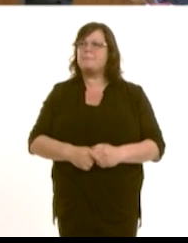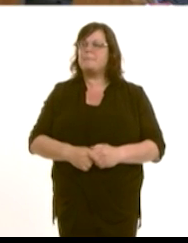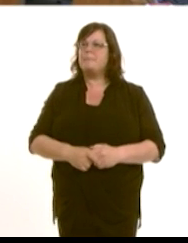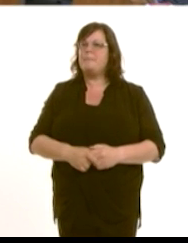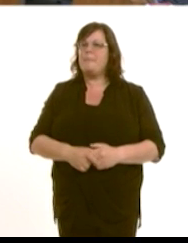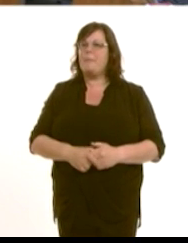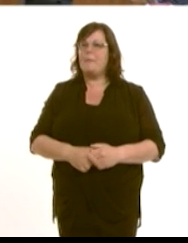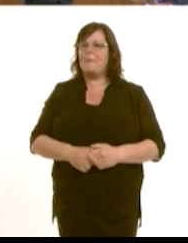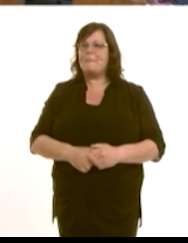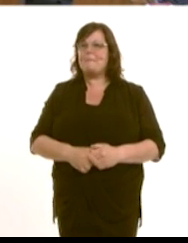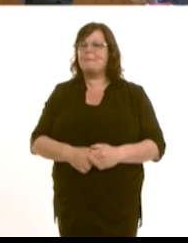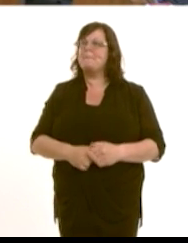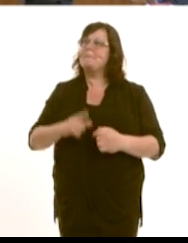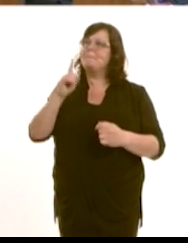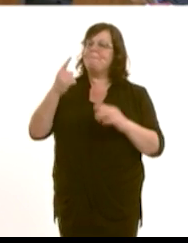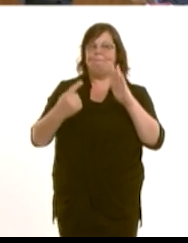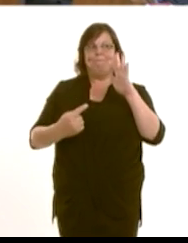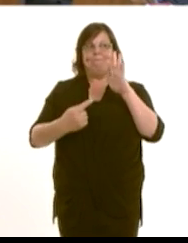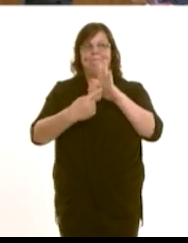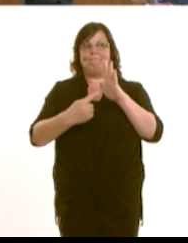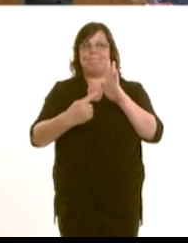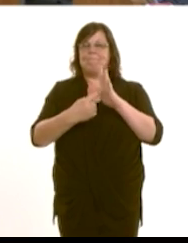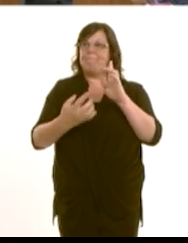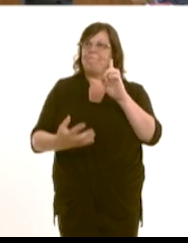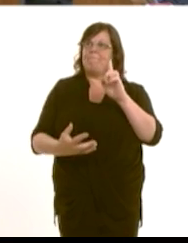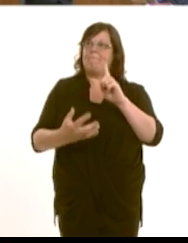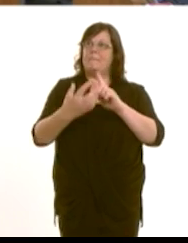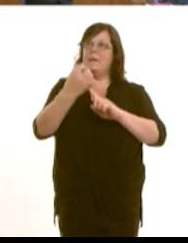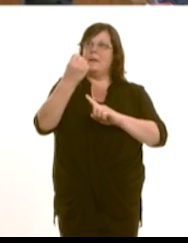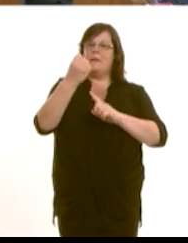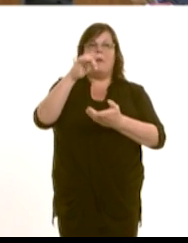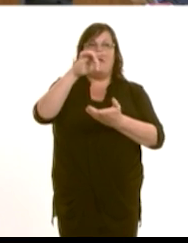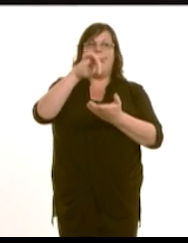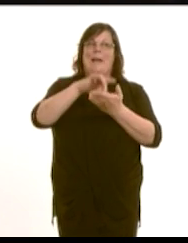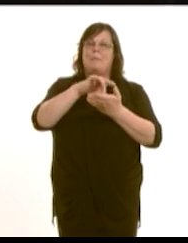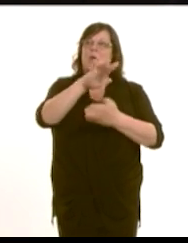Steffan Lewis: The key to ensuring success in the capital region is to pursue a multi-hub